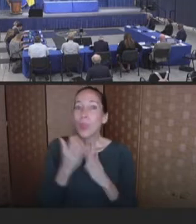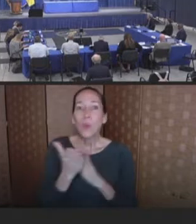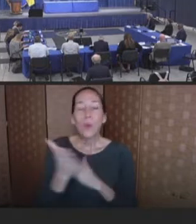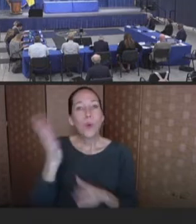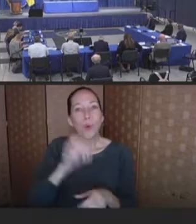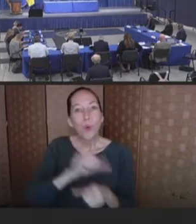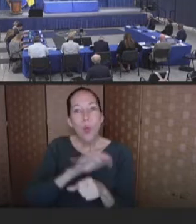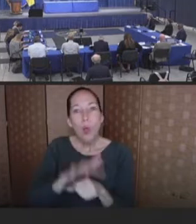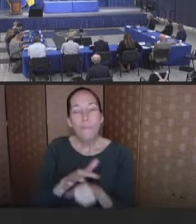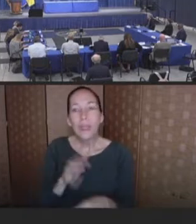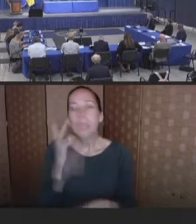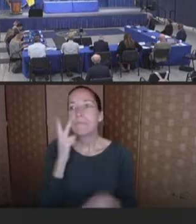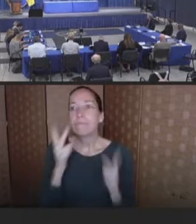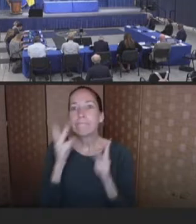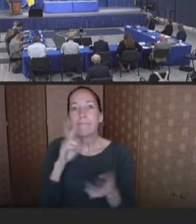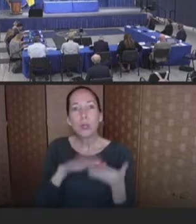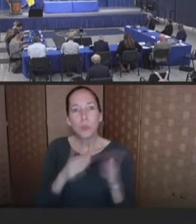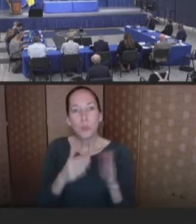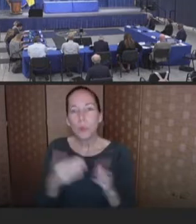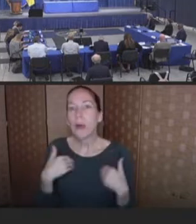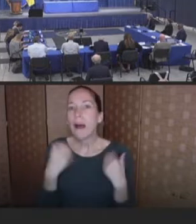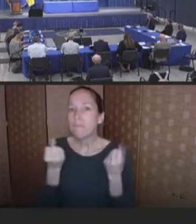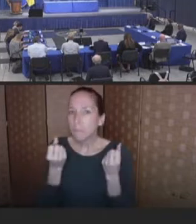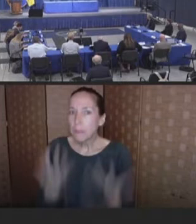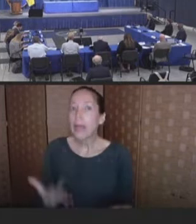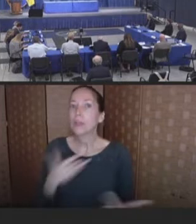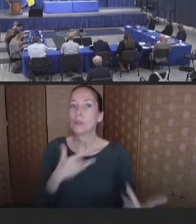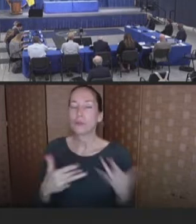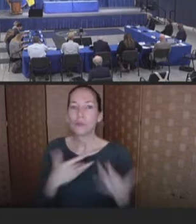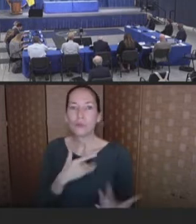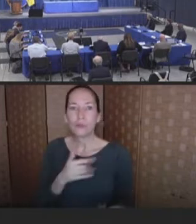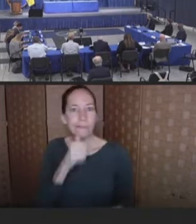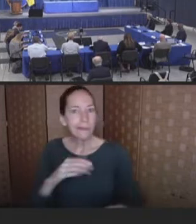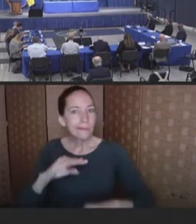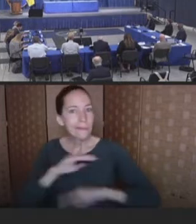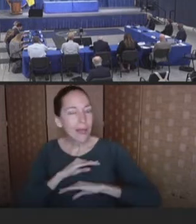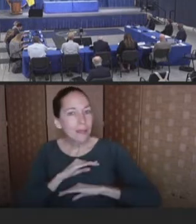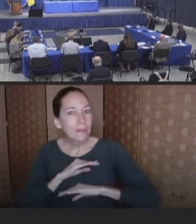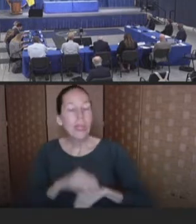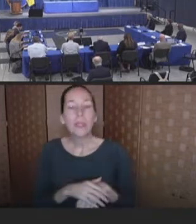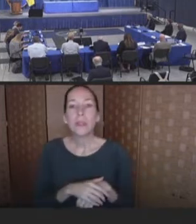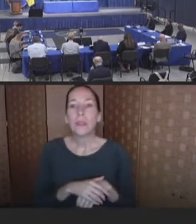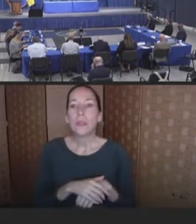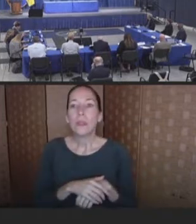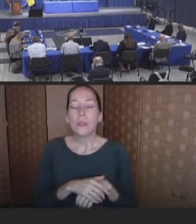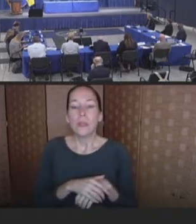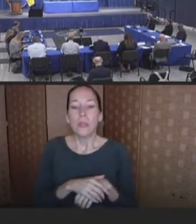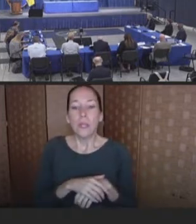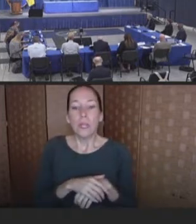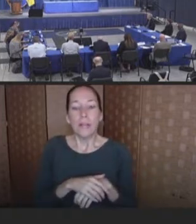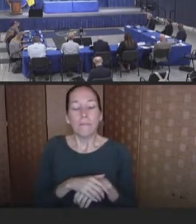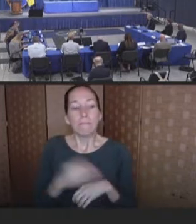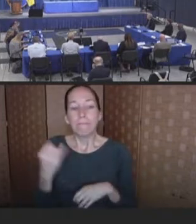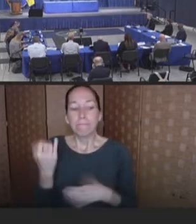a lot of concerns and dissatisfaction with being approached with, you know, a categorical